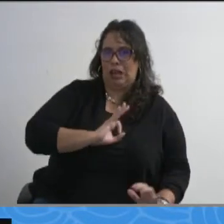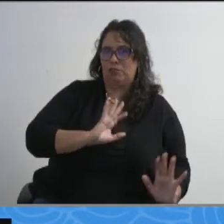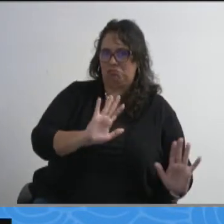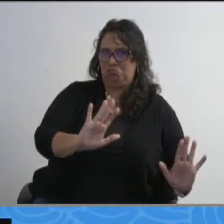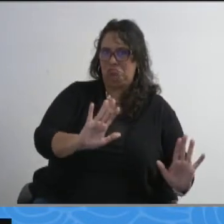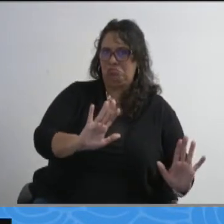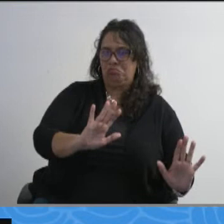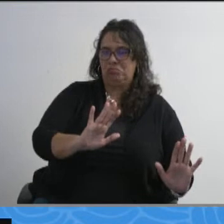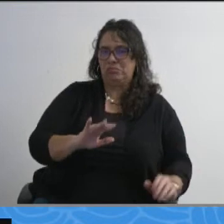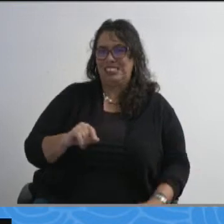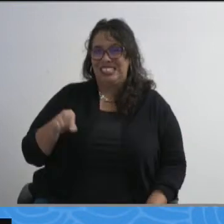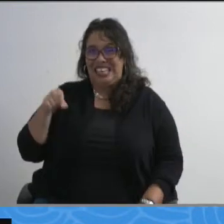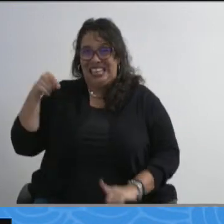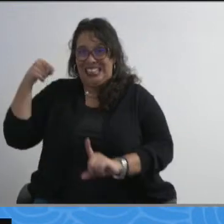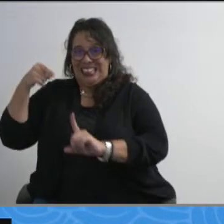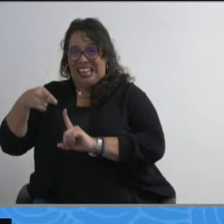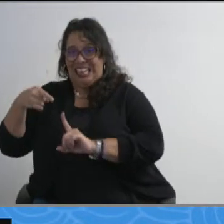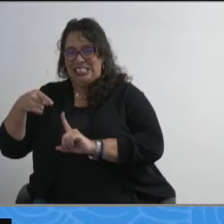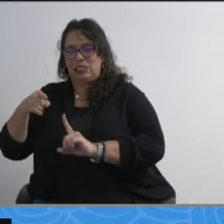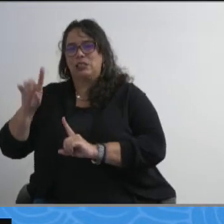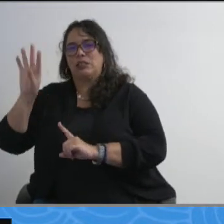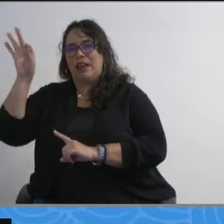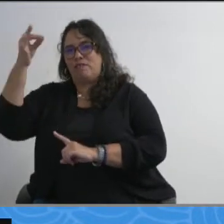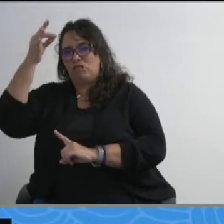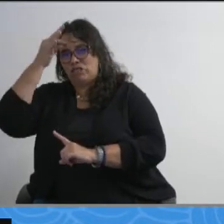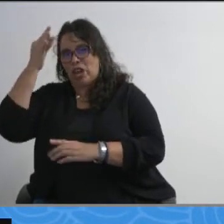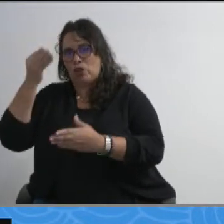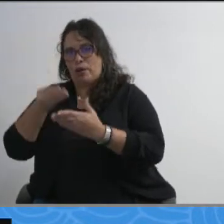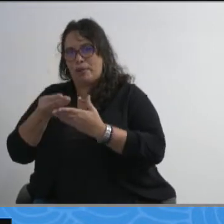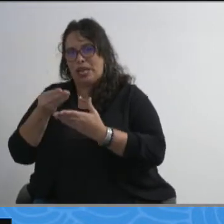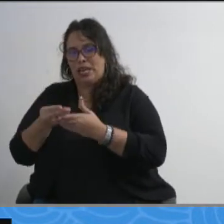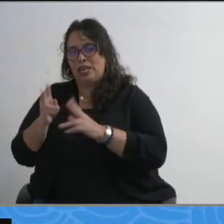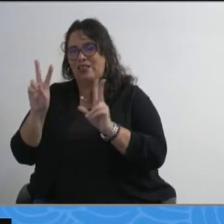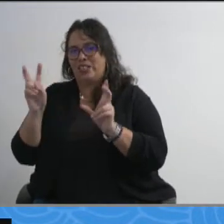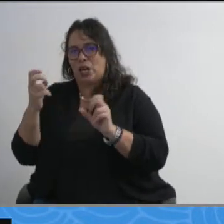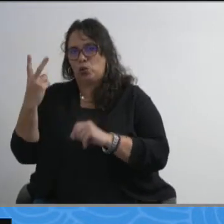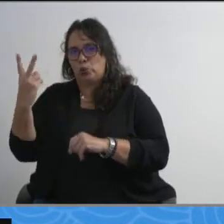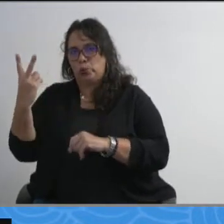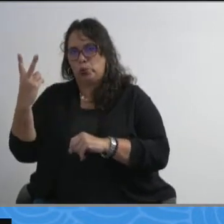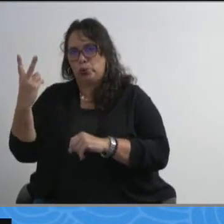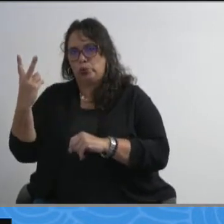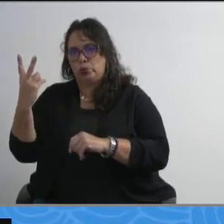This is just the federal dollars that we're receiving under Title II. Like I said, about $2 million.